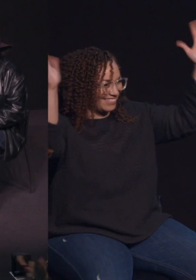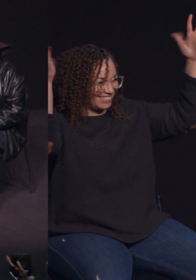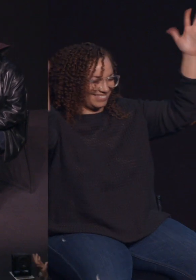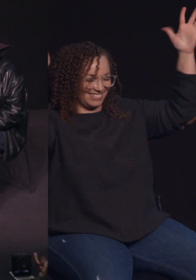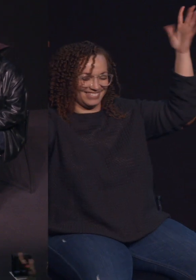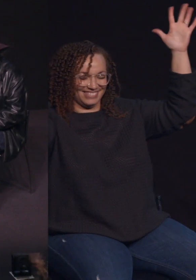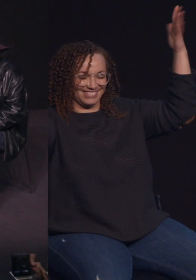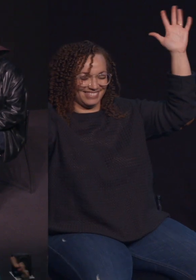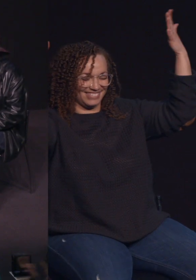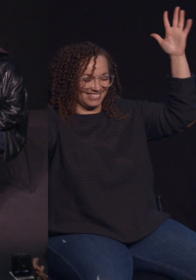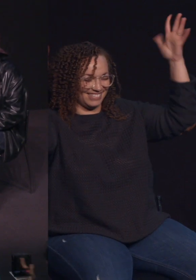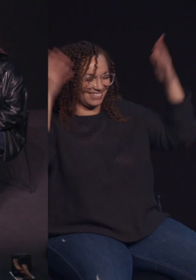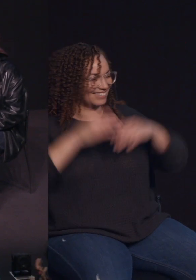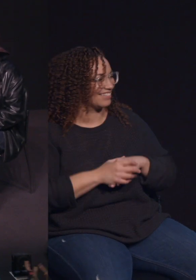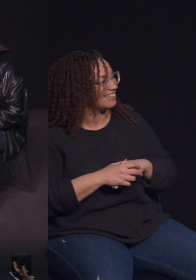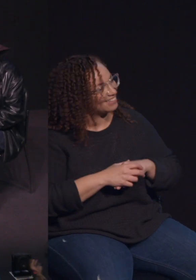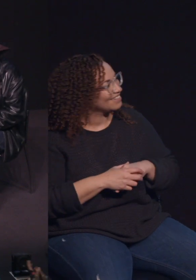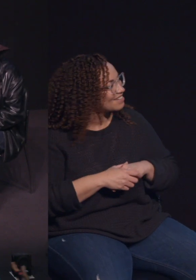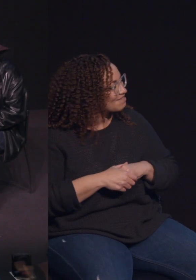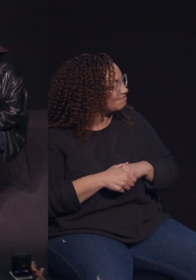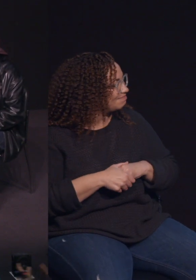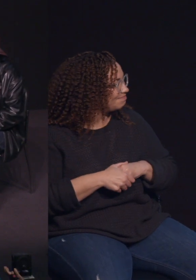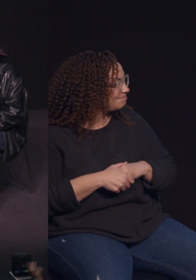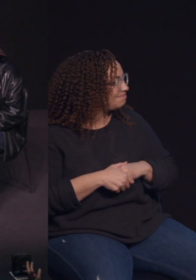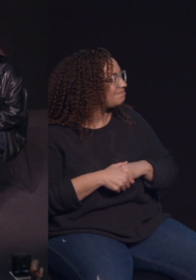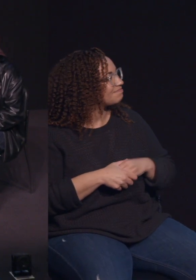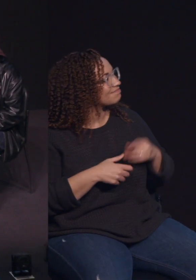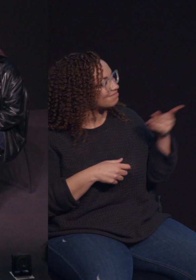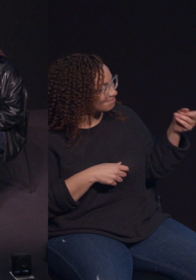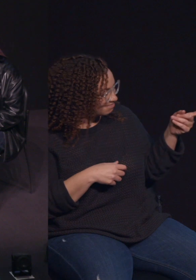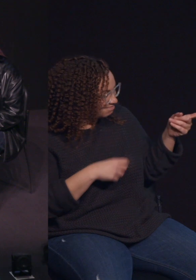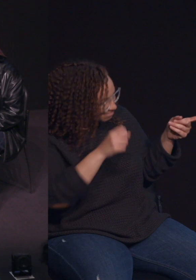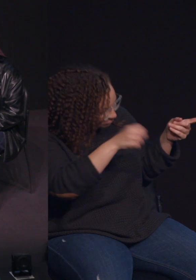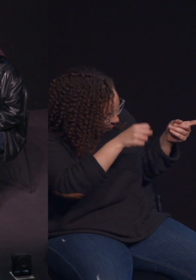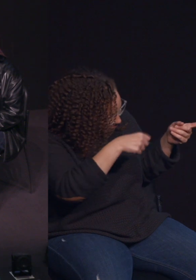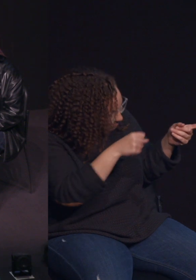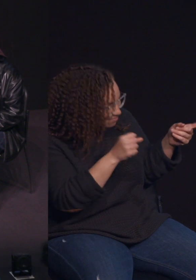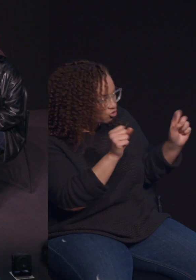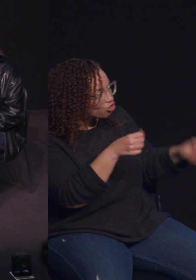Bryant: Mr. Scott, we could truly listen to you all day.